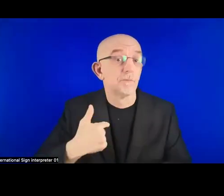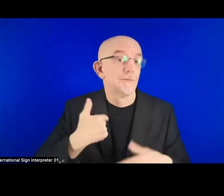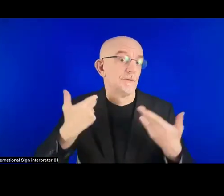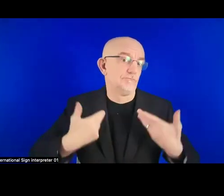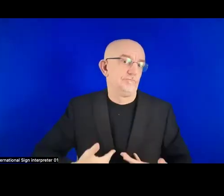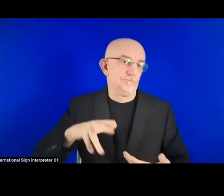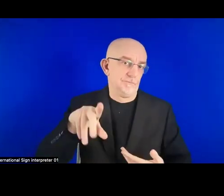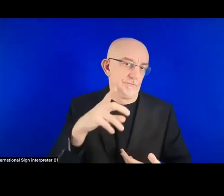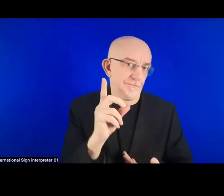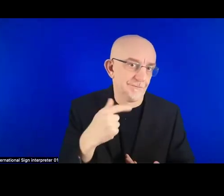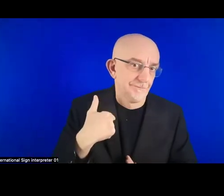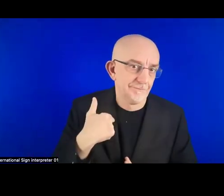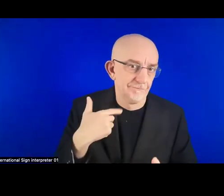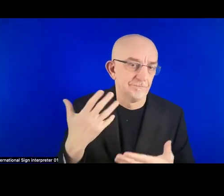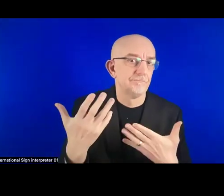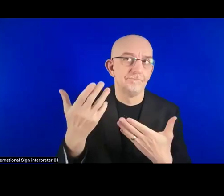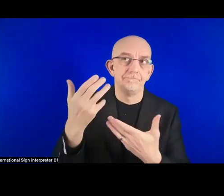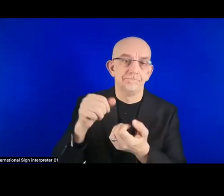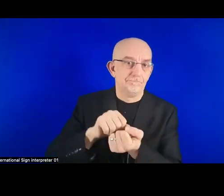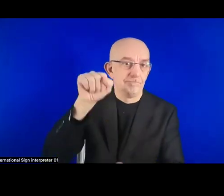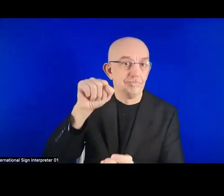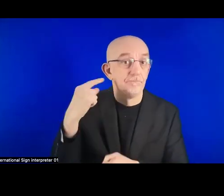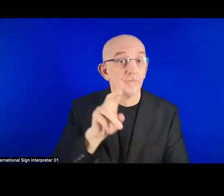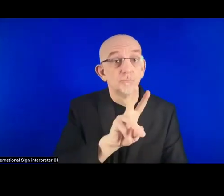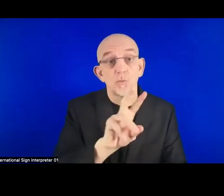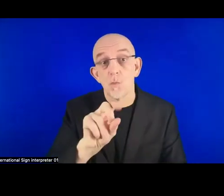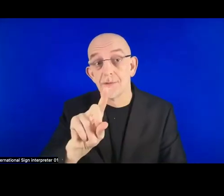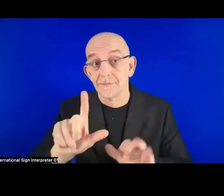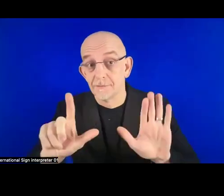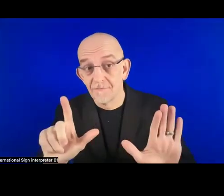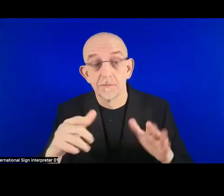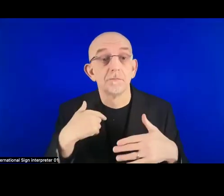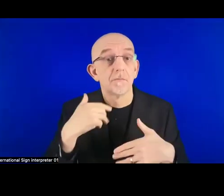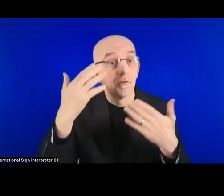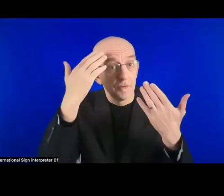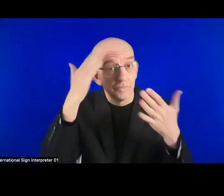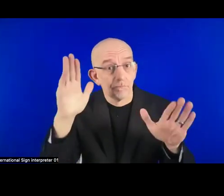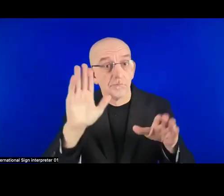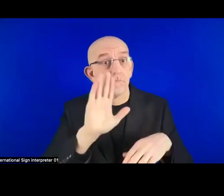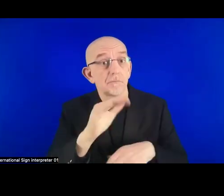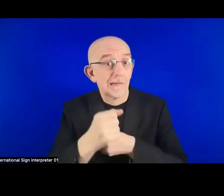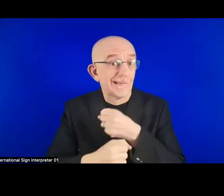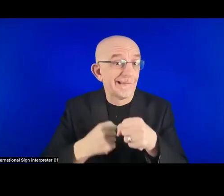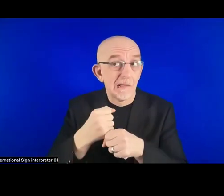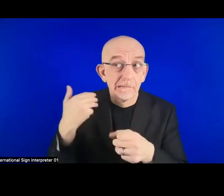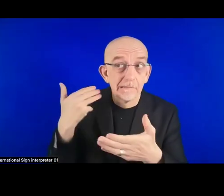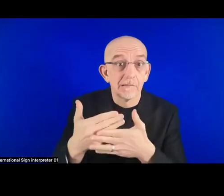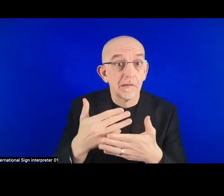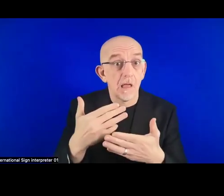don't know if the year counts also, because has been almost 10 years. So it was me